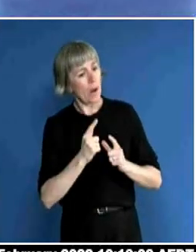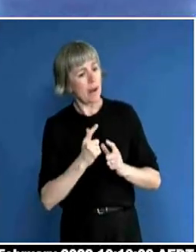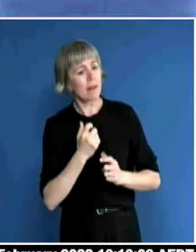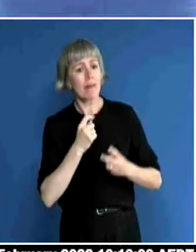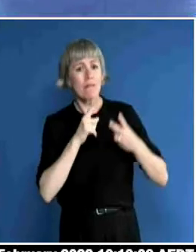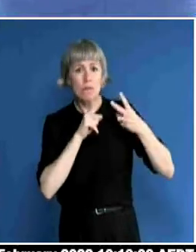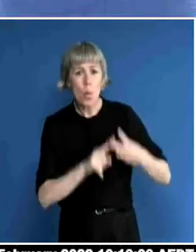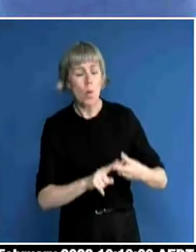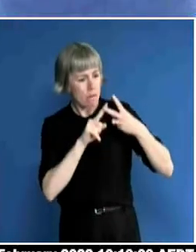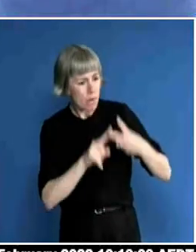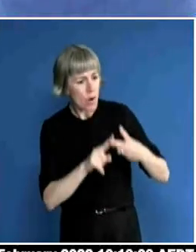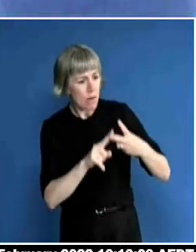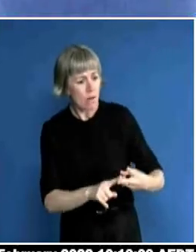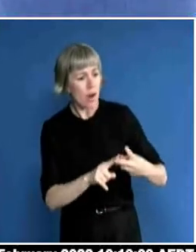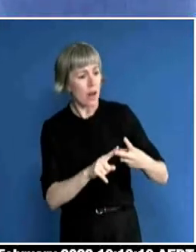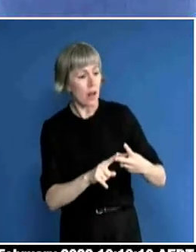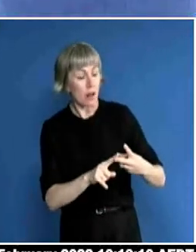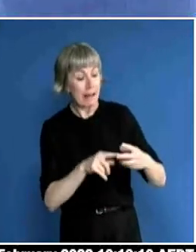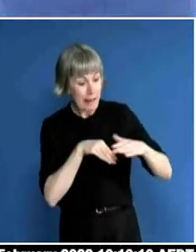His father Edward Sianski said this: